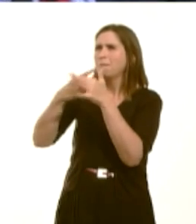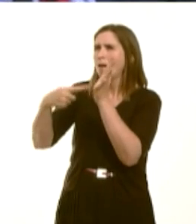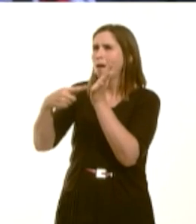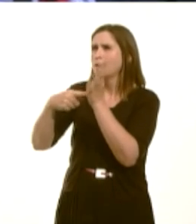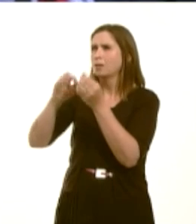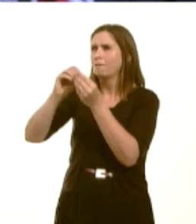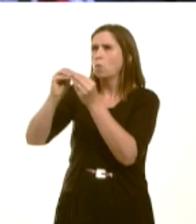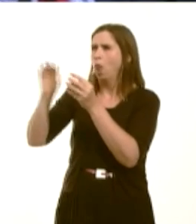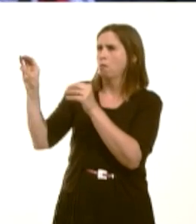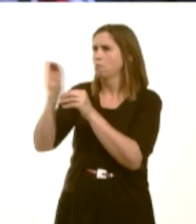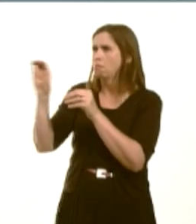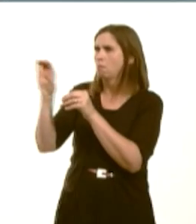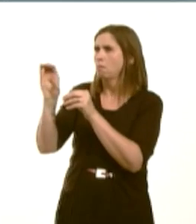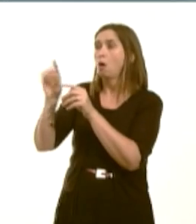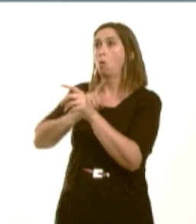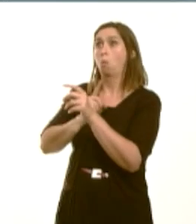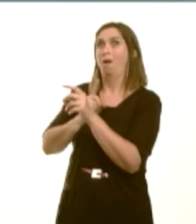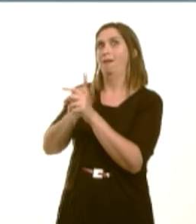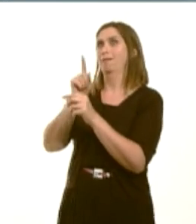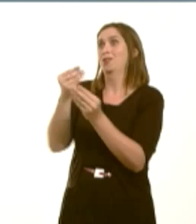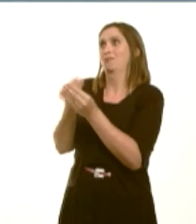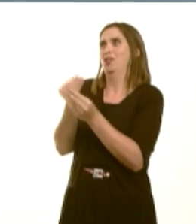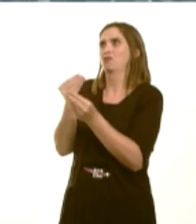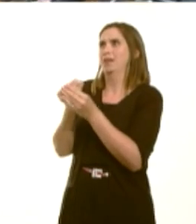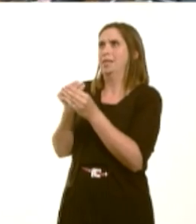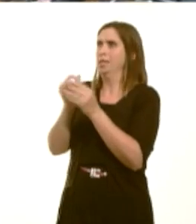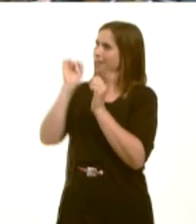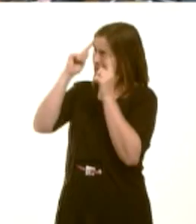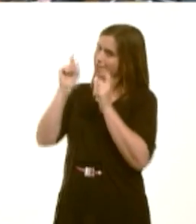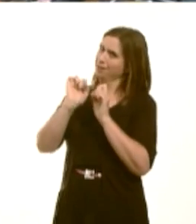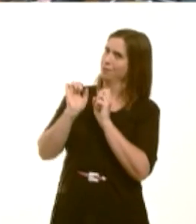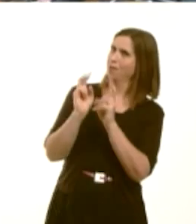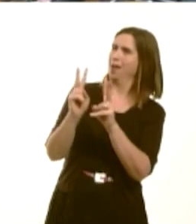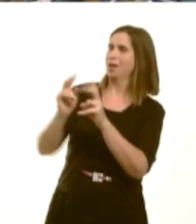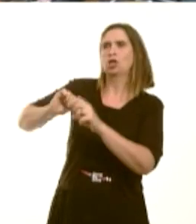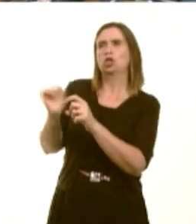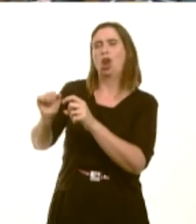view; the Scottish Government take another. Julie Morgan: Did the First Minister have